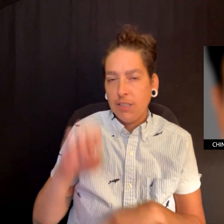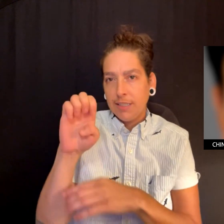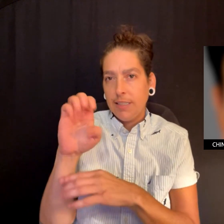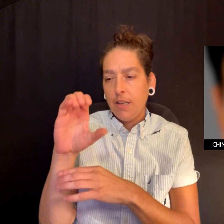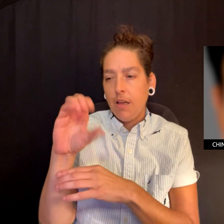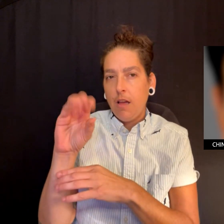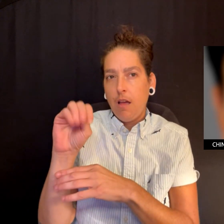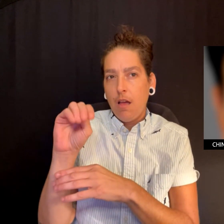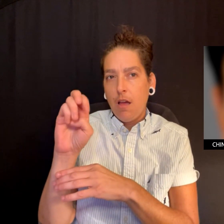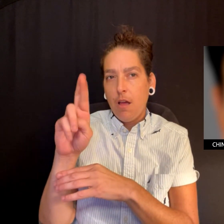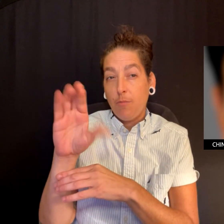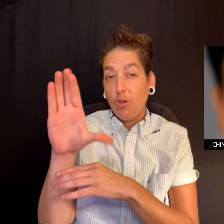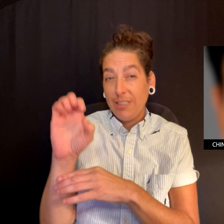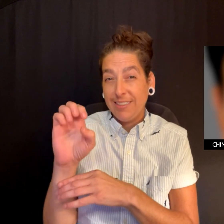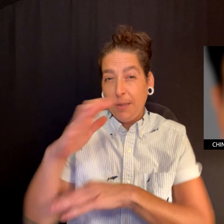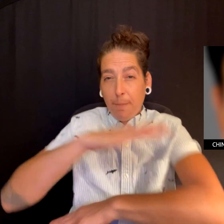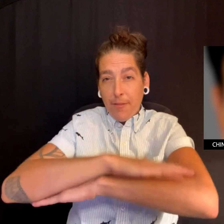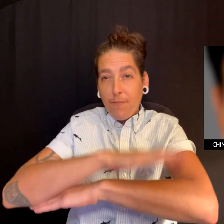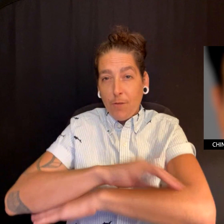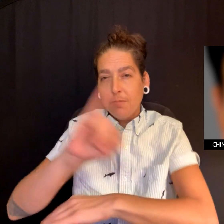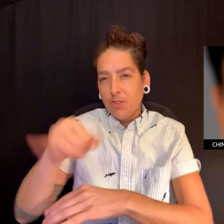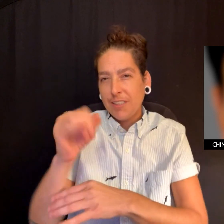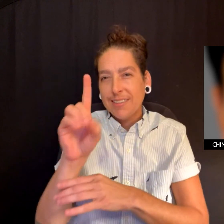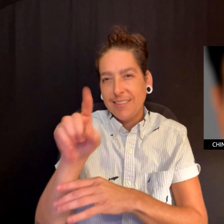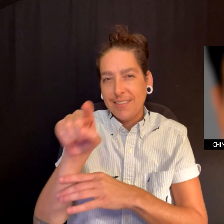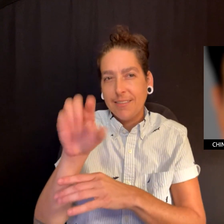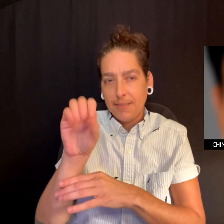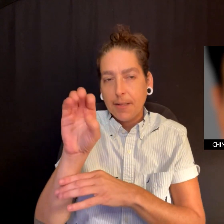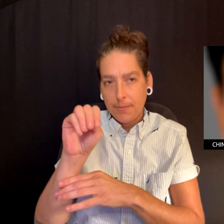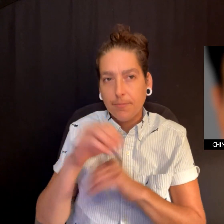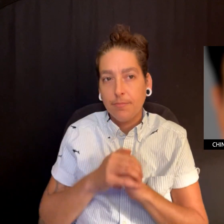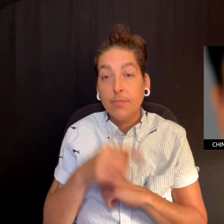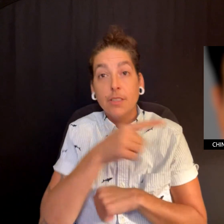Lou is a founder of the Chinese e-commerce platform jd.com